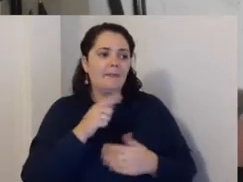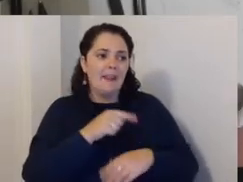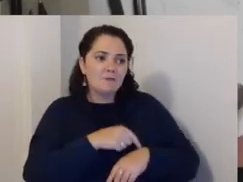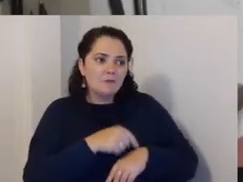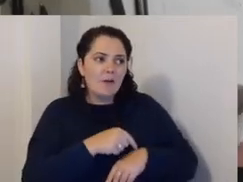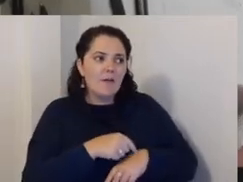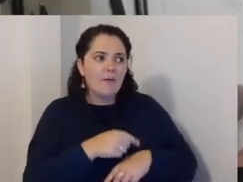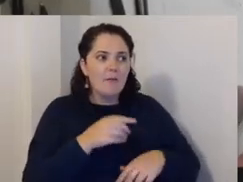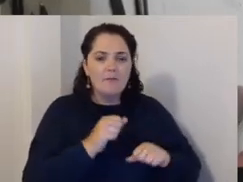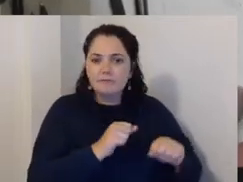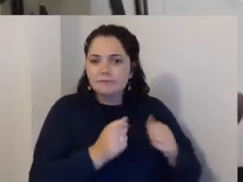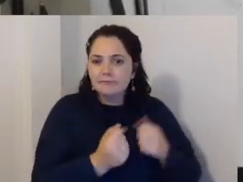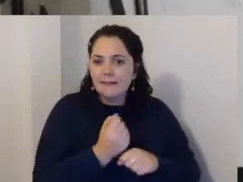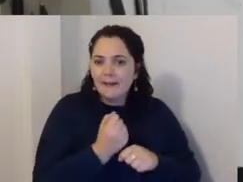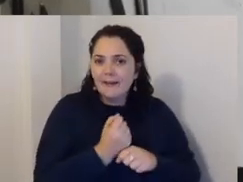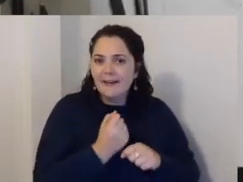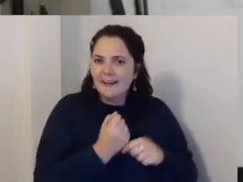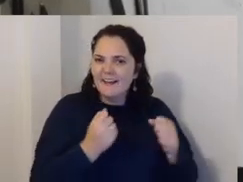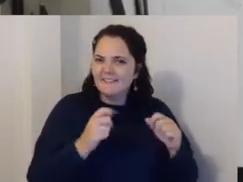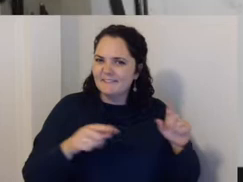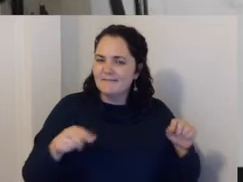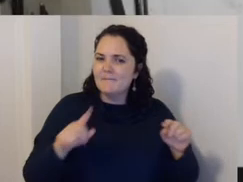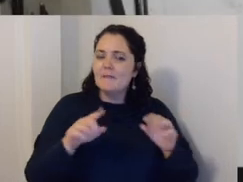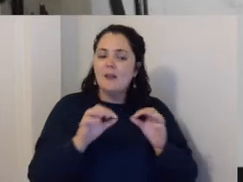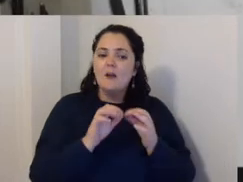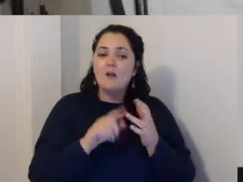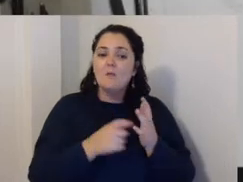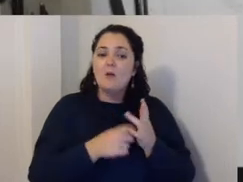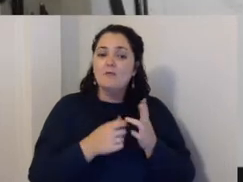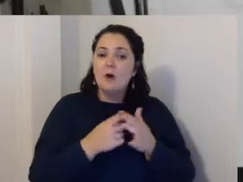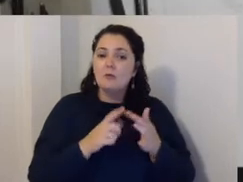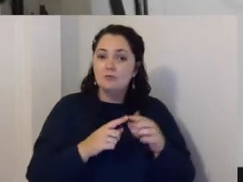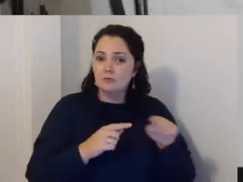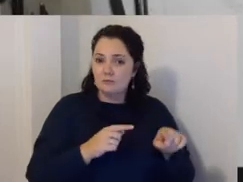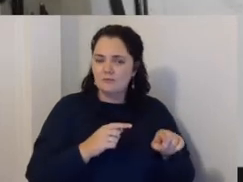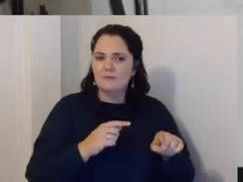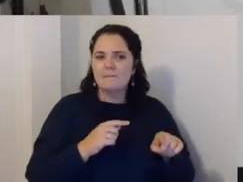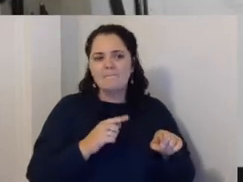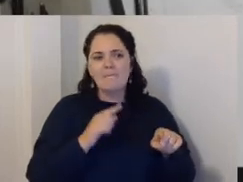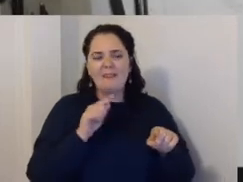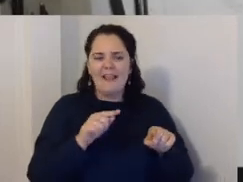it was made but of course the Baroque as a as a kind of category is retrospective, we're looking